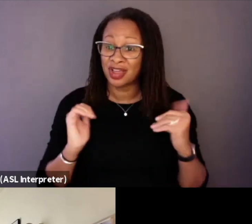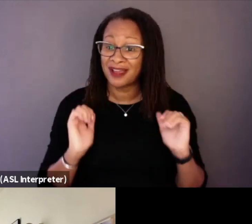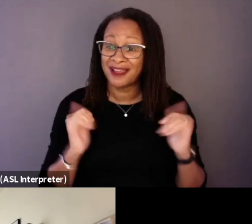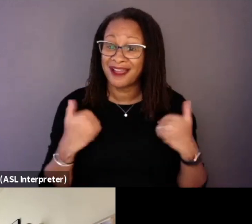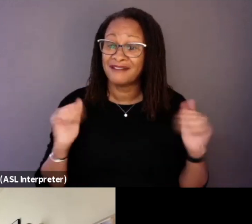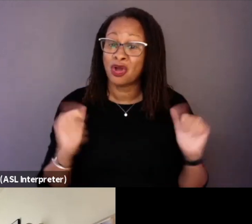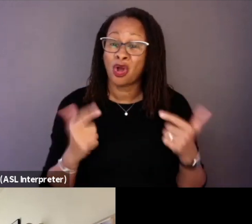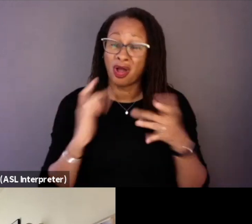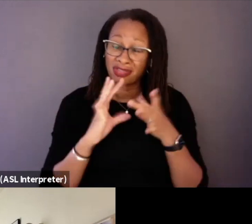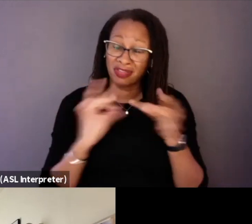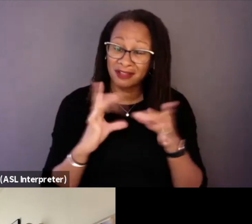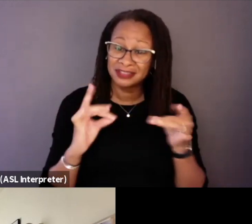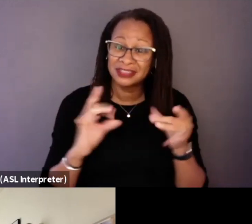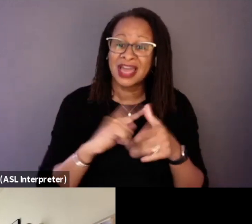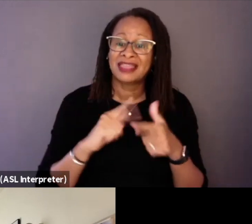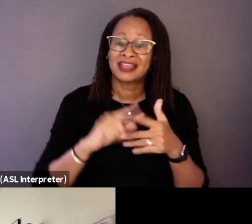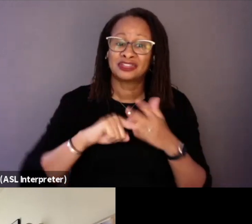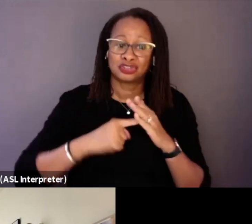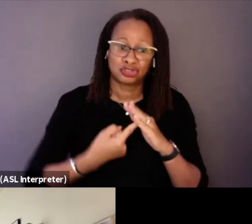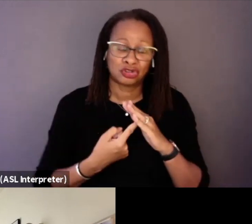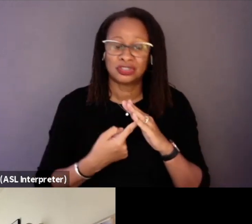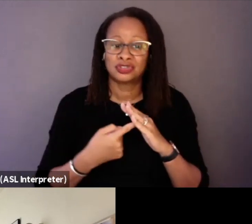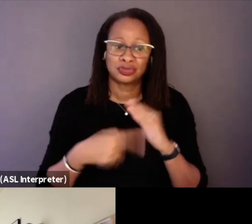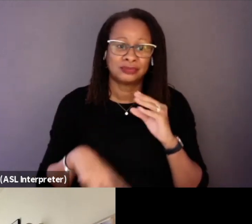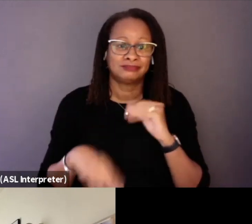then she started to string shots that she liked.